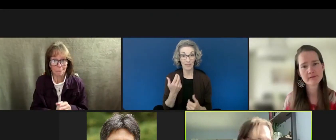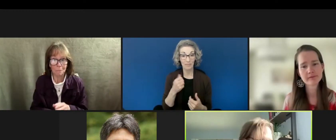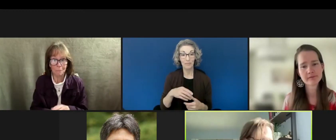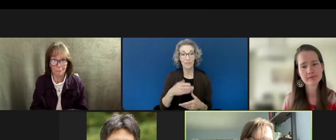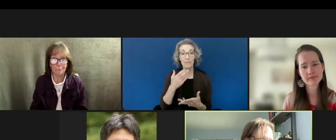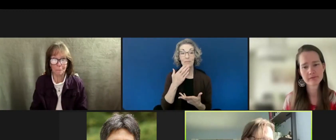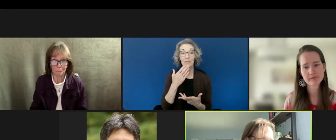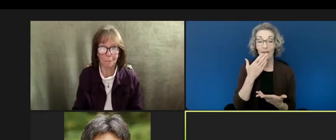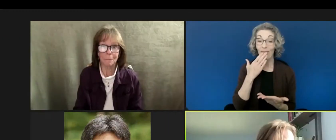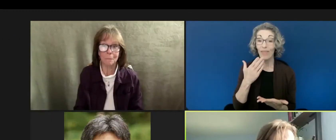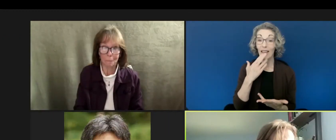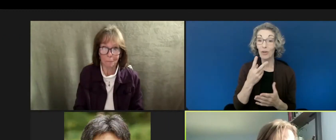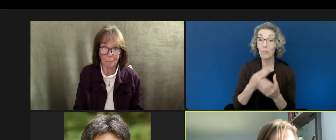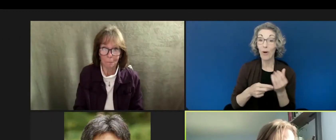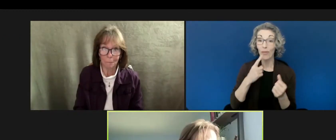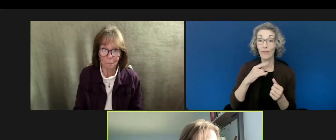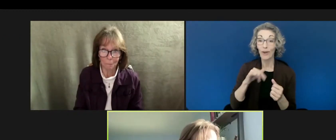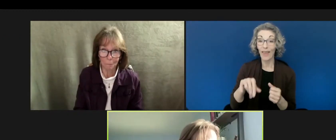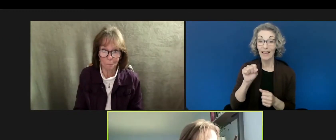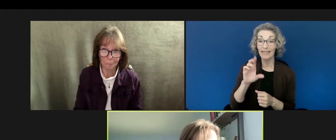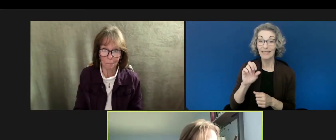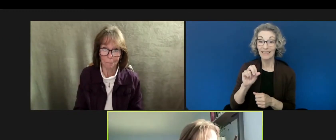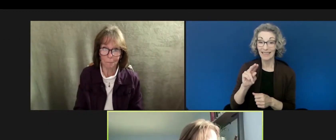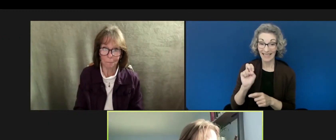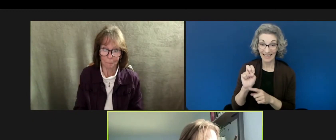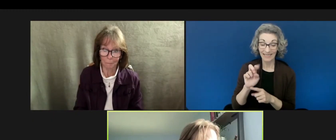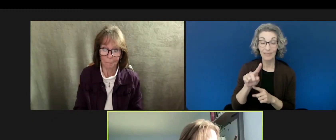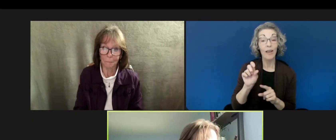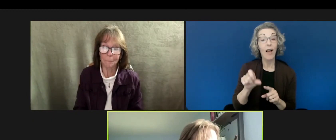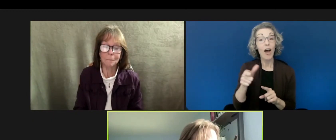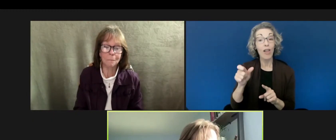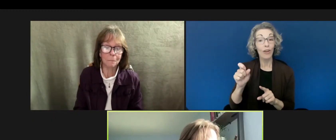Okay, folks, another question is coming in Slido.